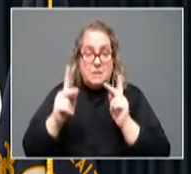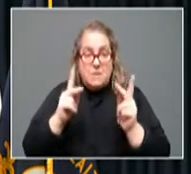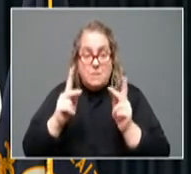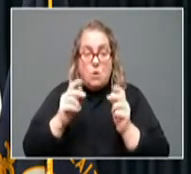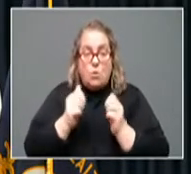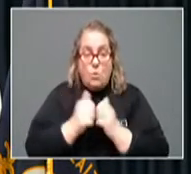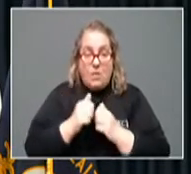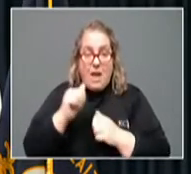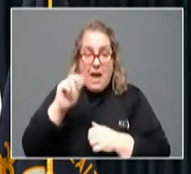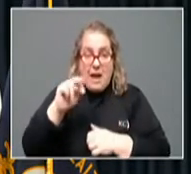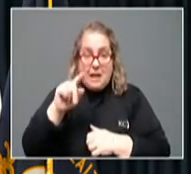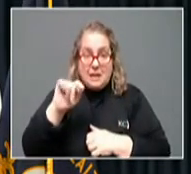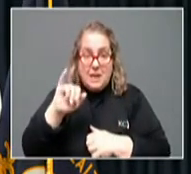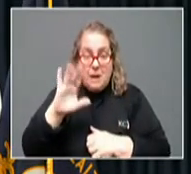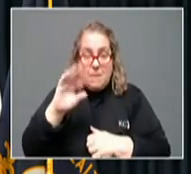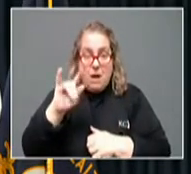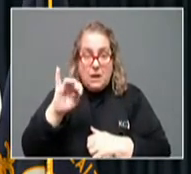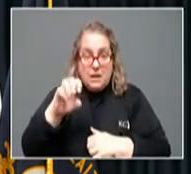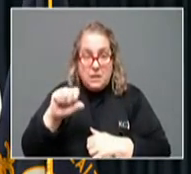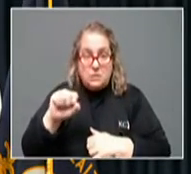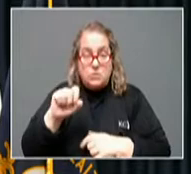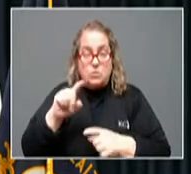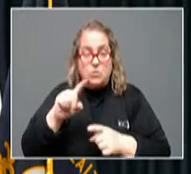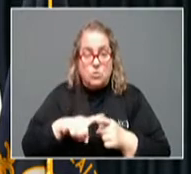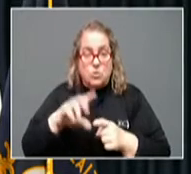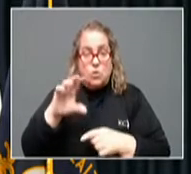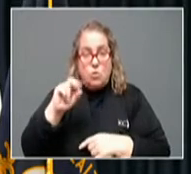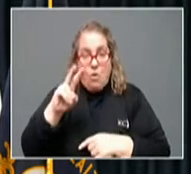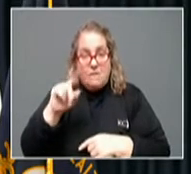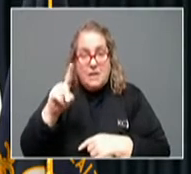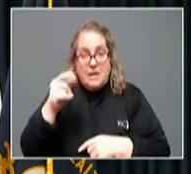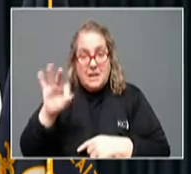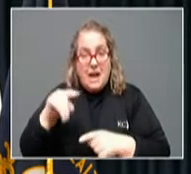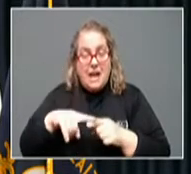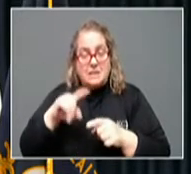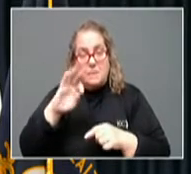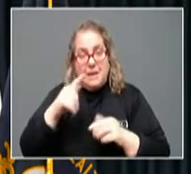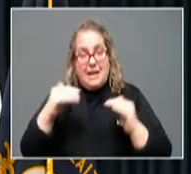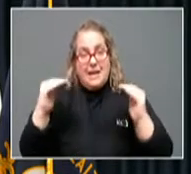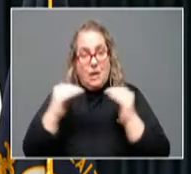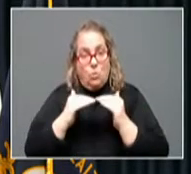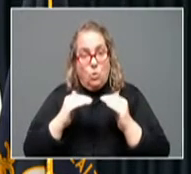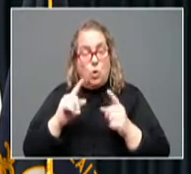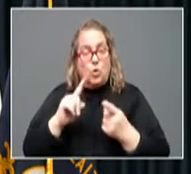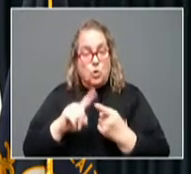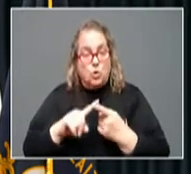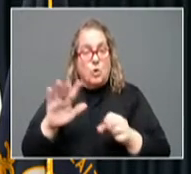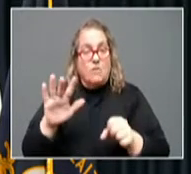neutralizing antibodies to COVID-19 as being equal to a fully vaccinated person.